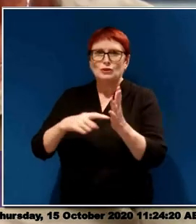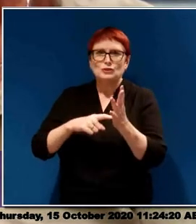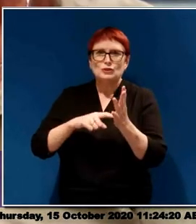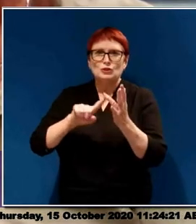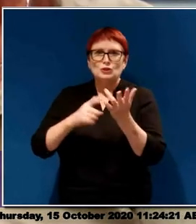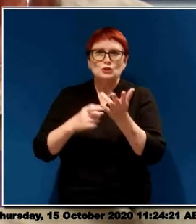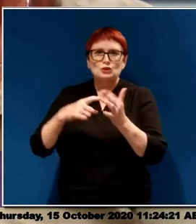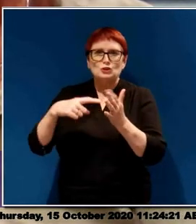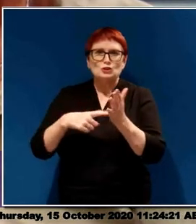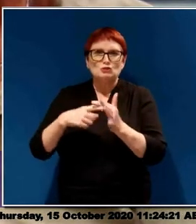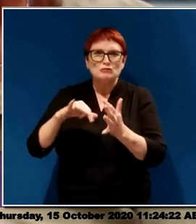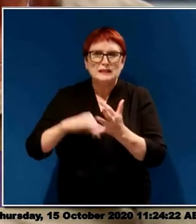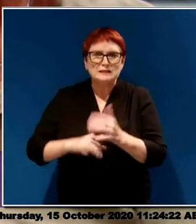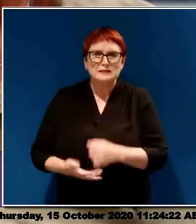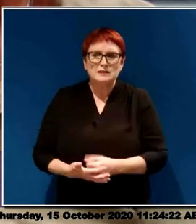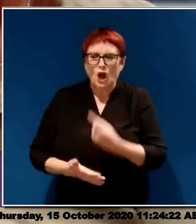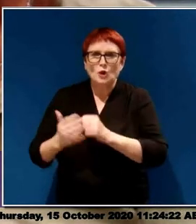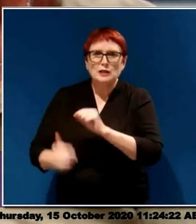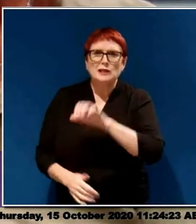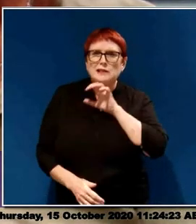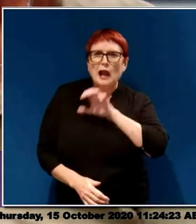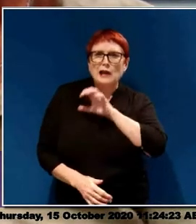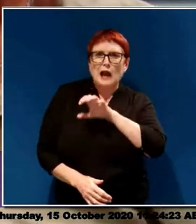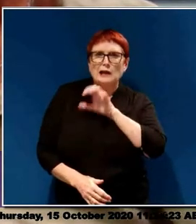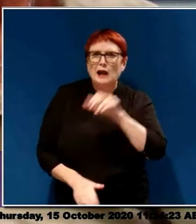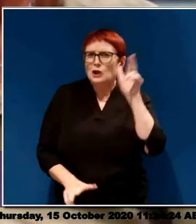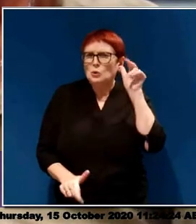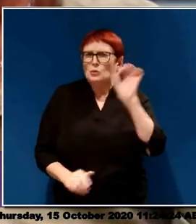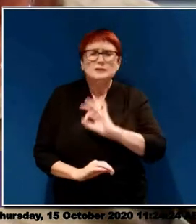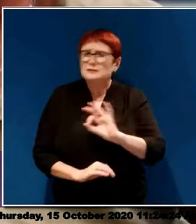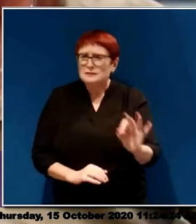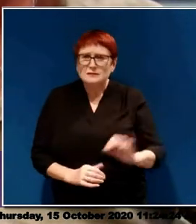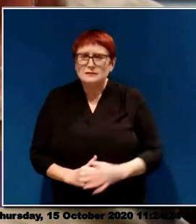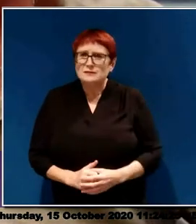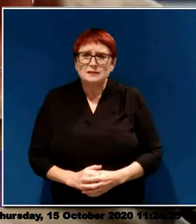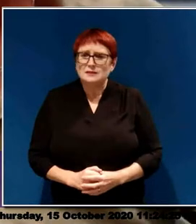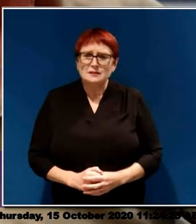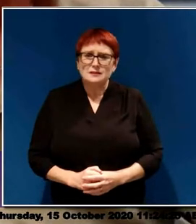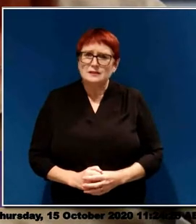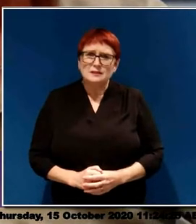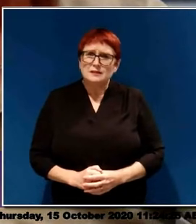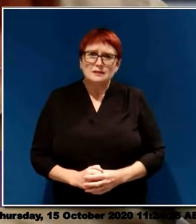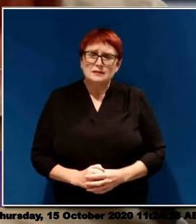and, yeah, and, you know, funny movements and things,